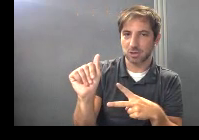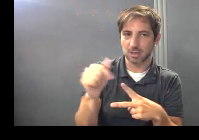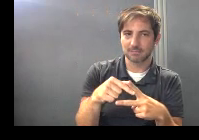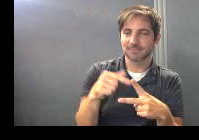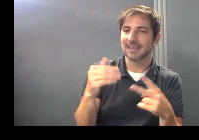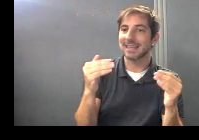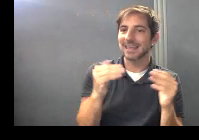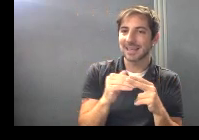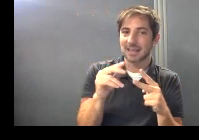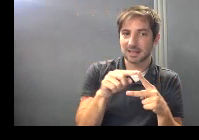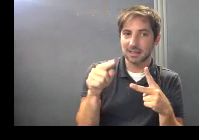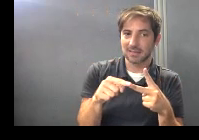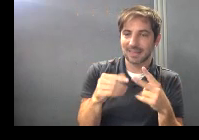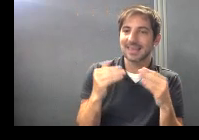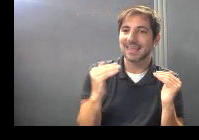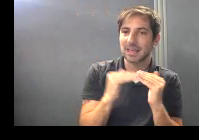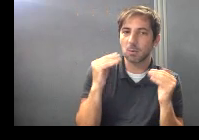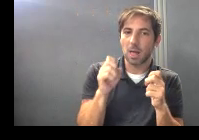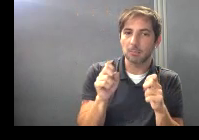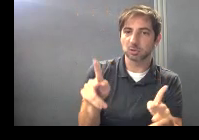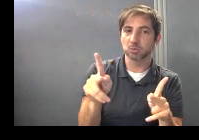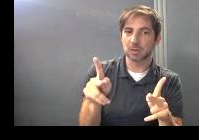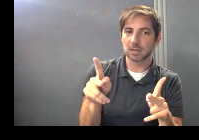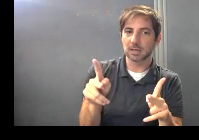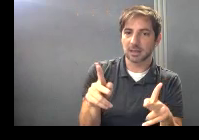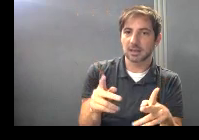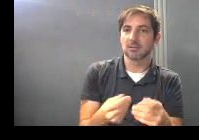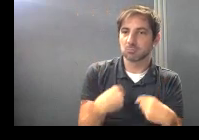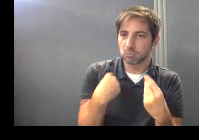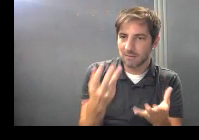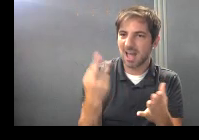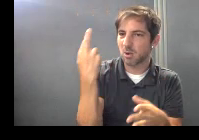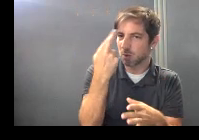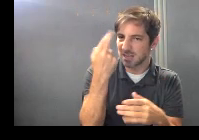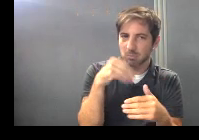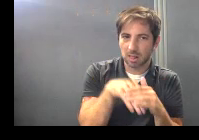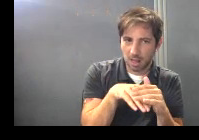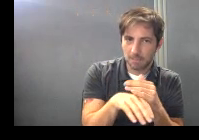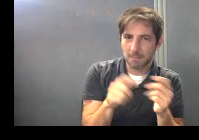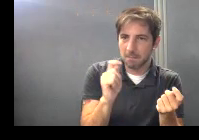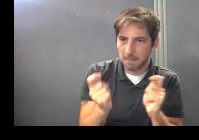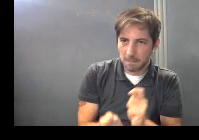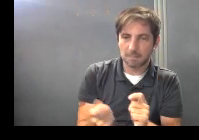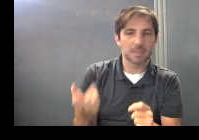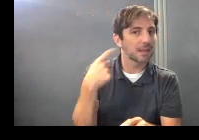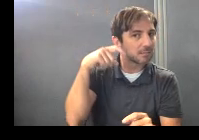PROVISION OF REASONABLE MODIFICATIONS, AUXILLARY AIDS NECESSARY TO ACHIEVE IT, SUCH ASSIGN